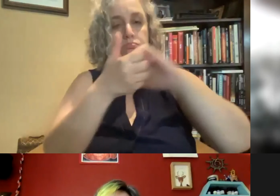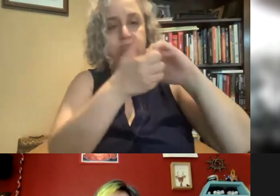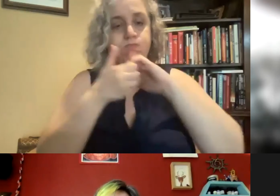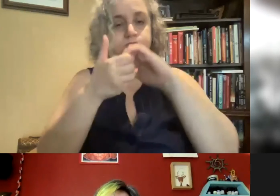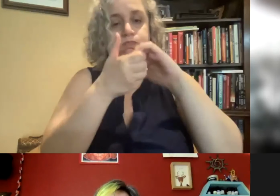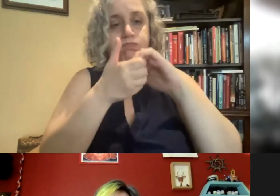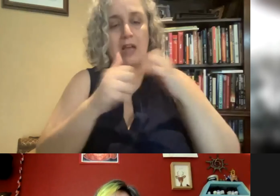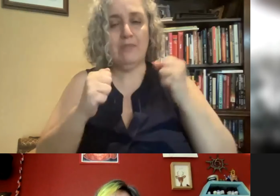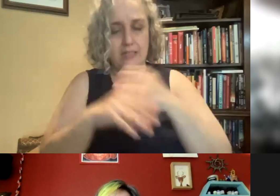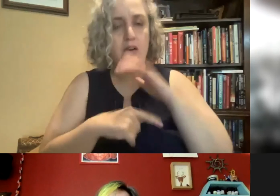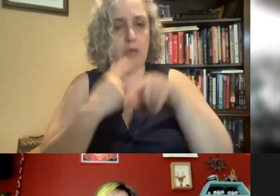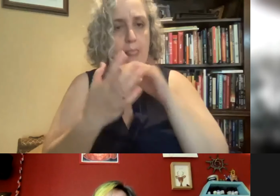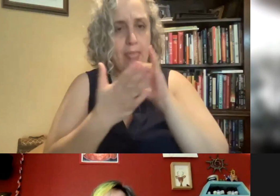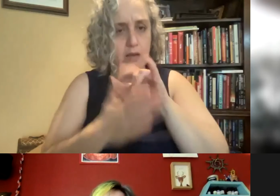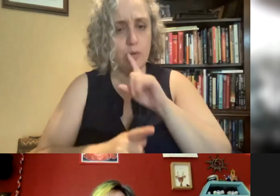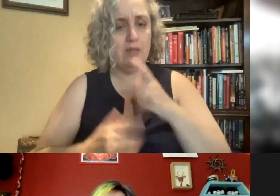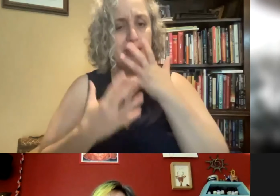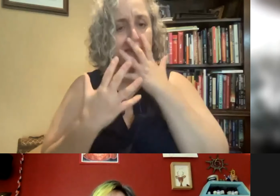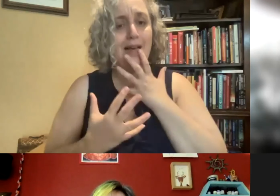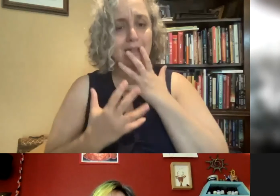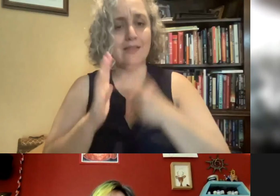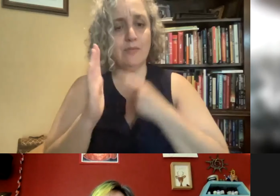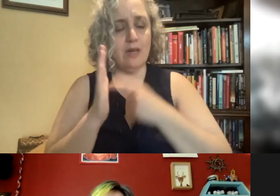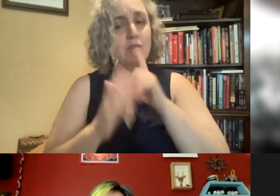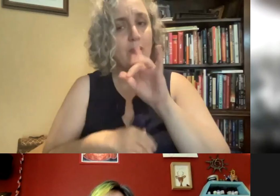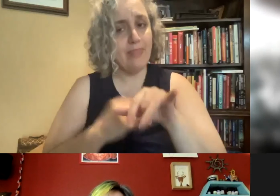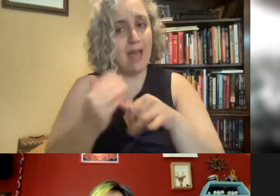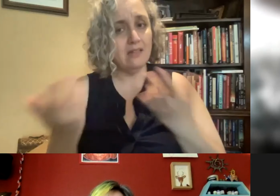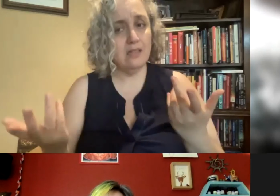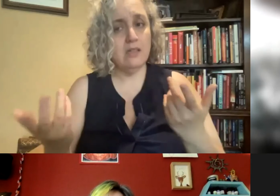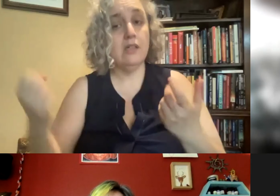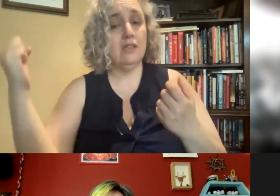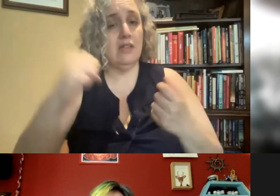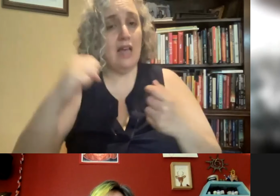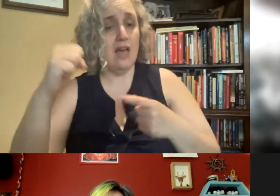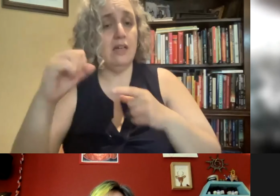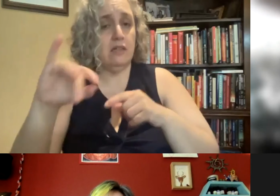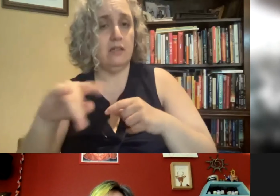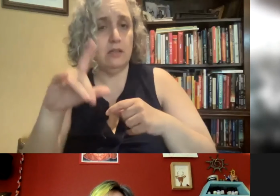about and what makes me the most sad some days. Jutta Treviranus: Yeah, I think tangled up in that